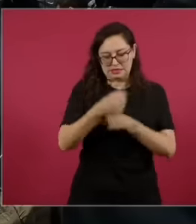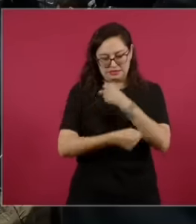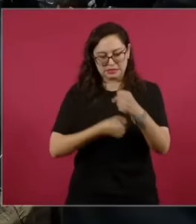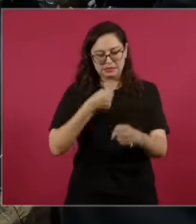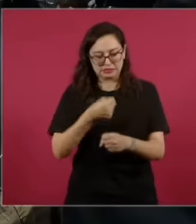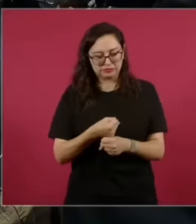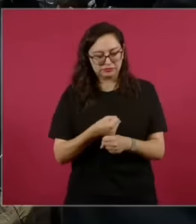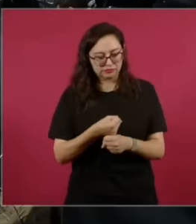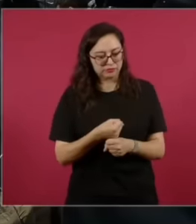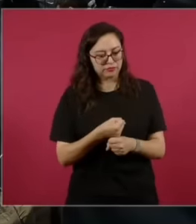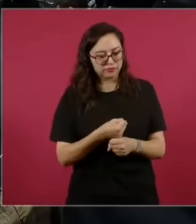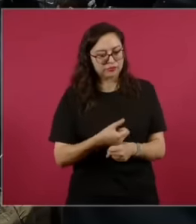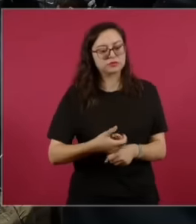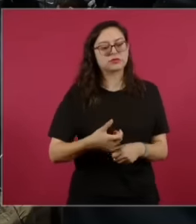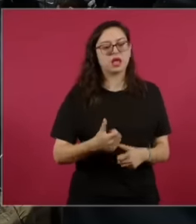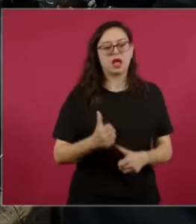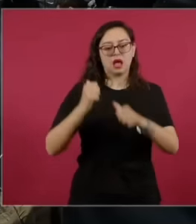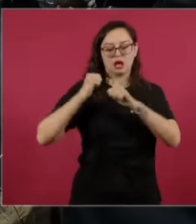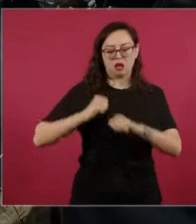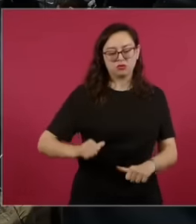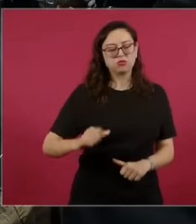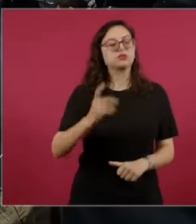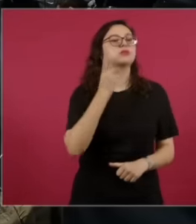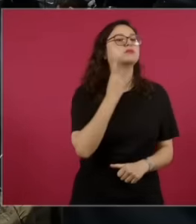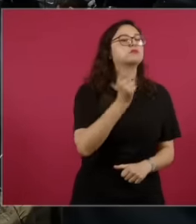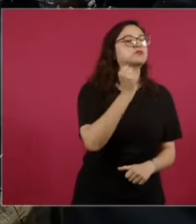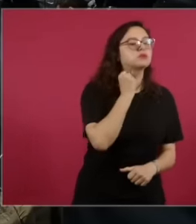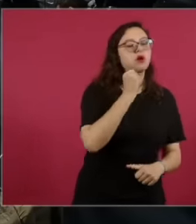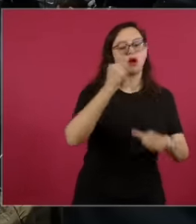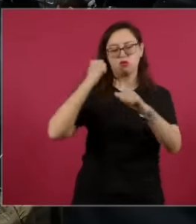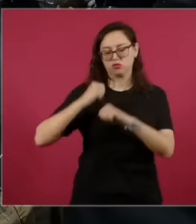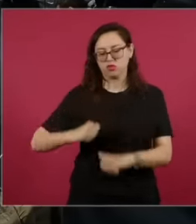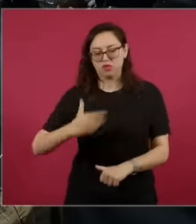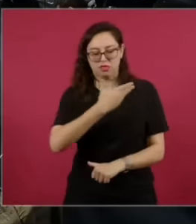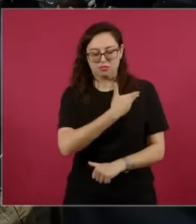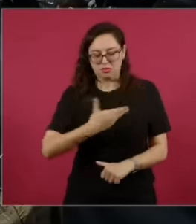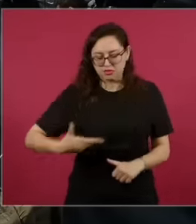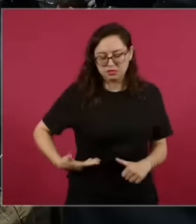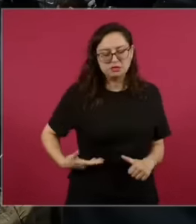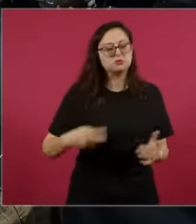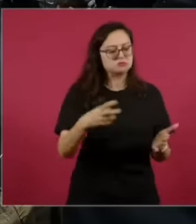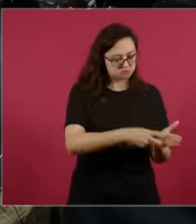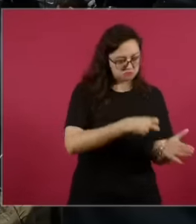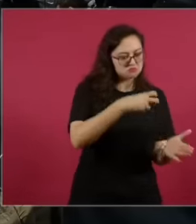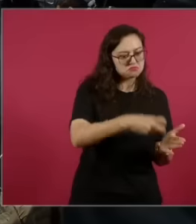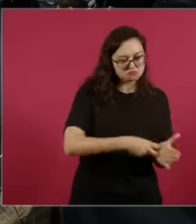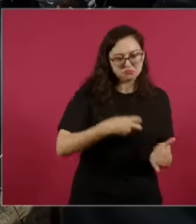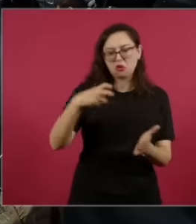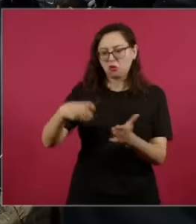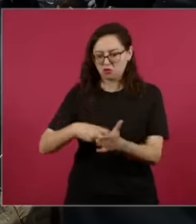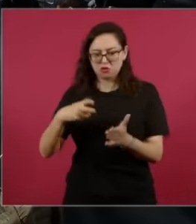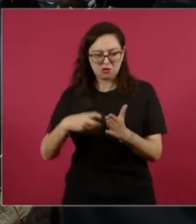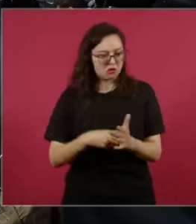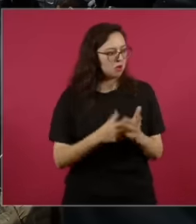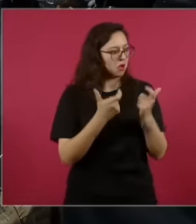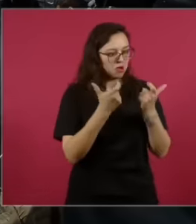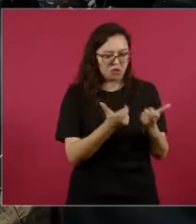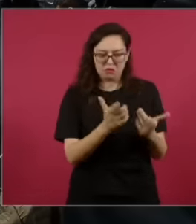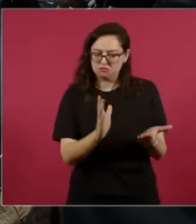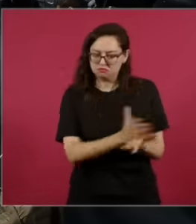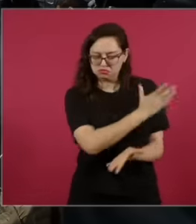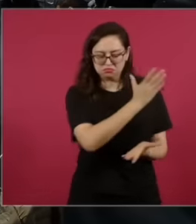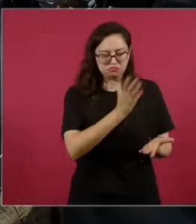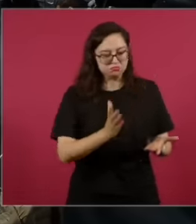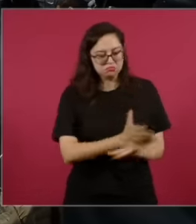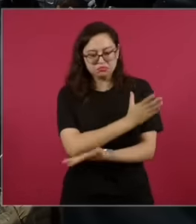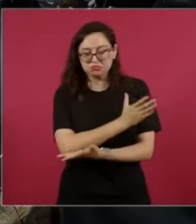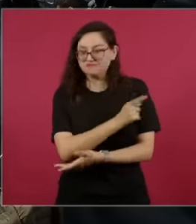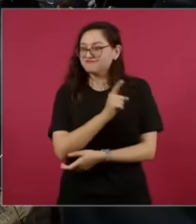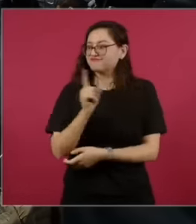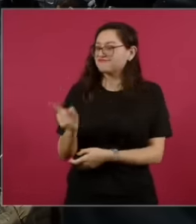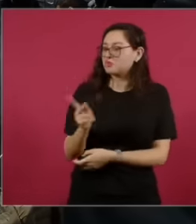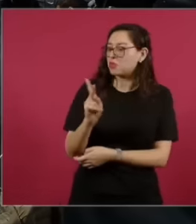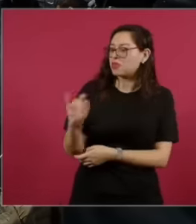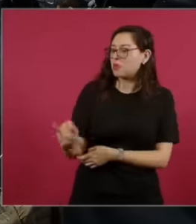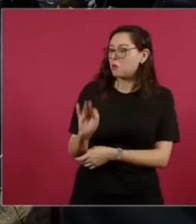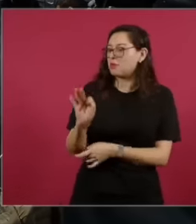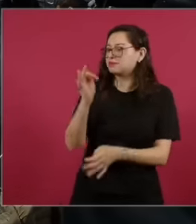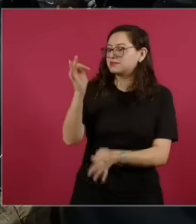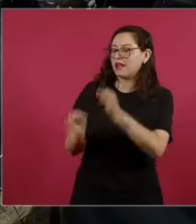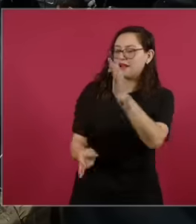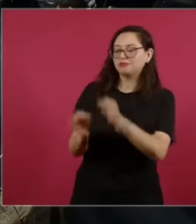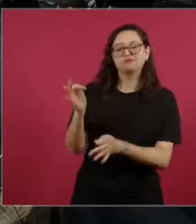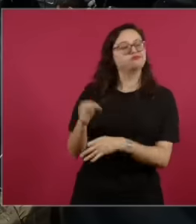the legislative branch in the executive branch but not in the judicial branch that has been